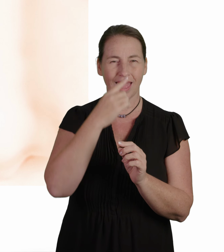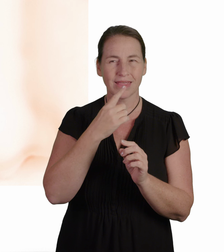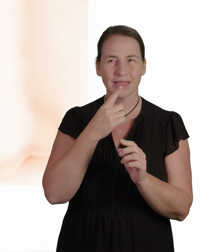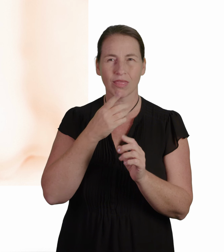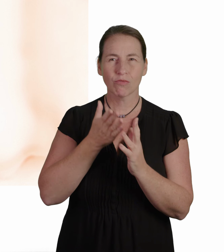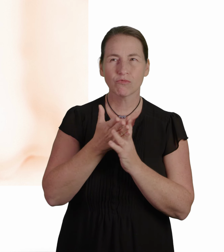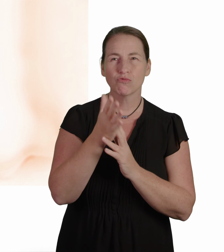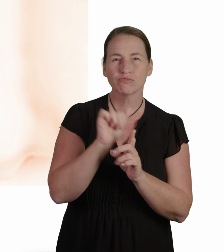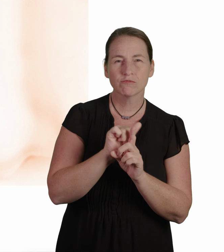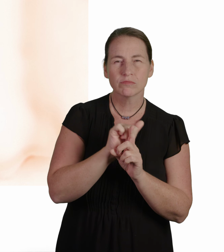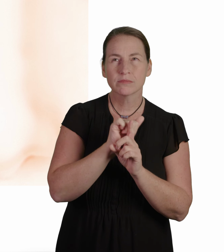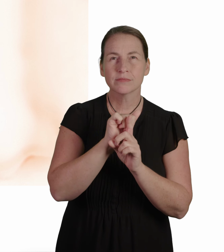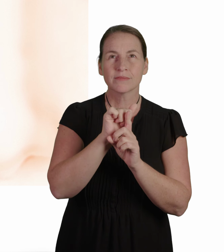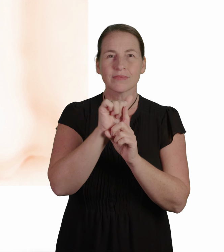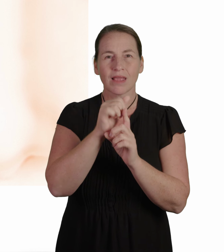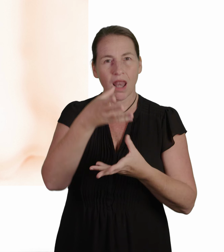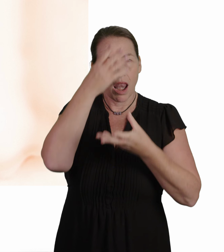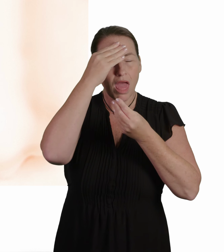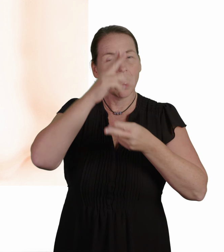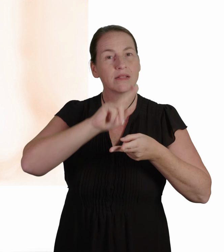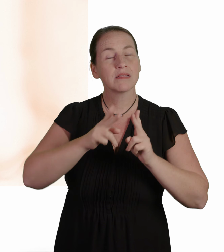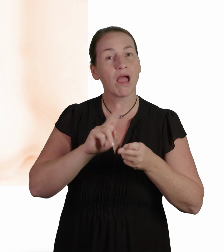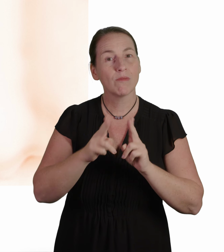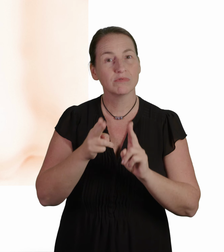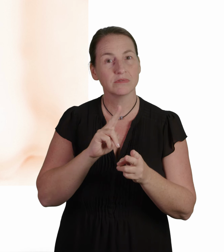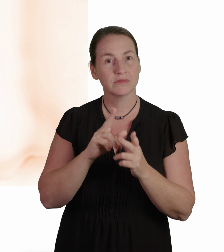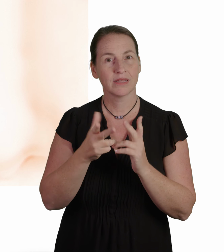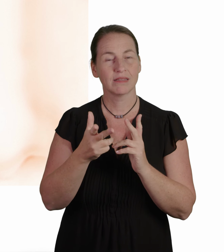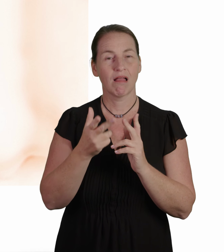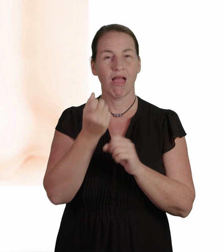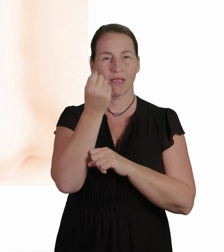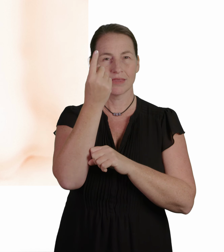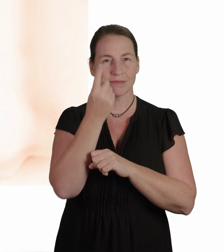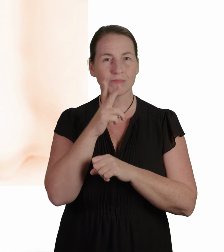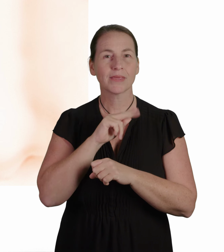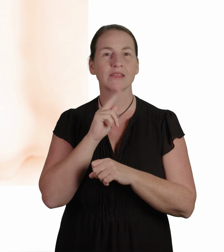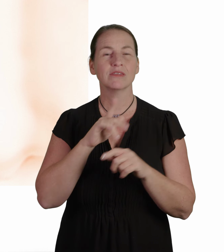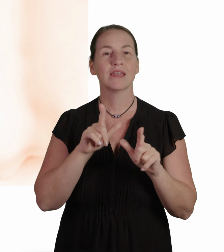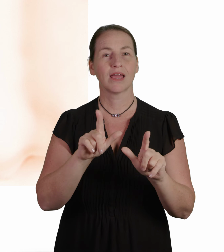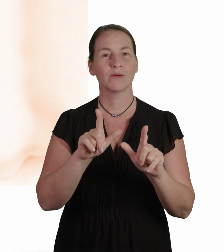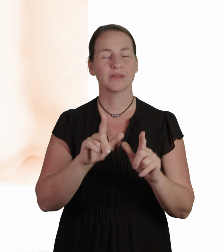through rehabilitation, learn to interpret those signals as understandable speech and language.